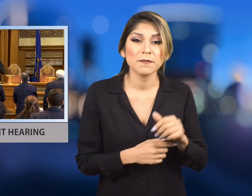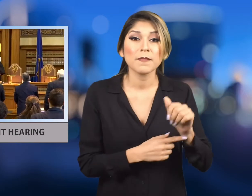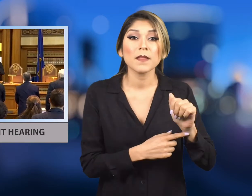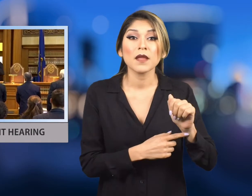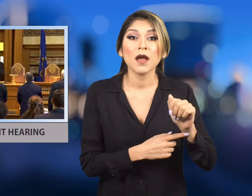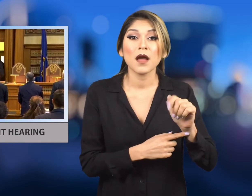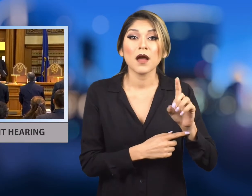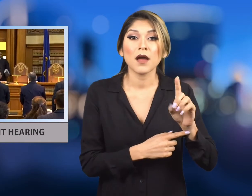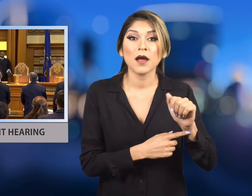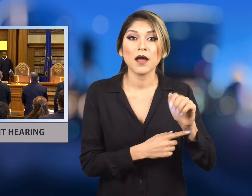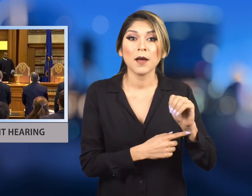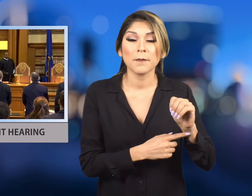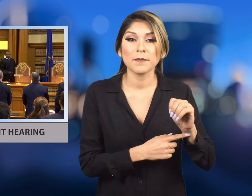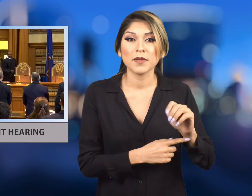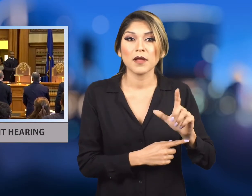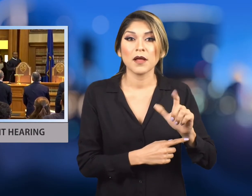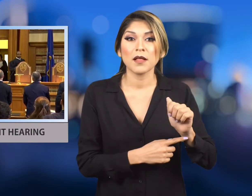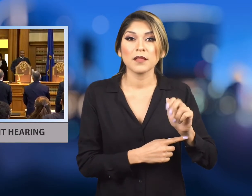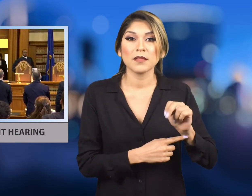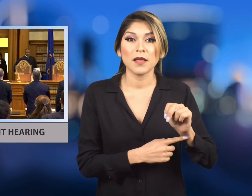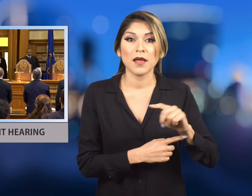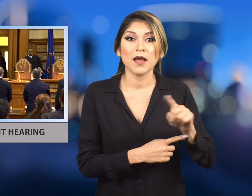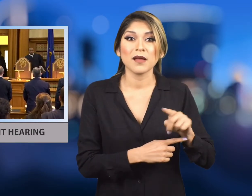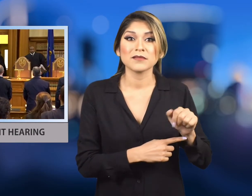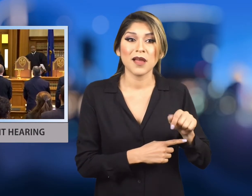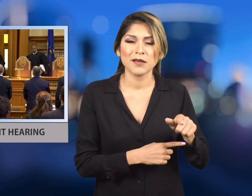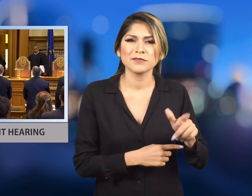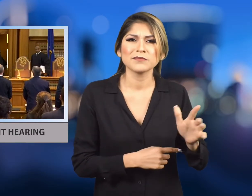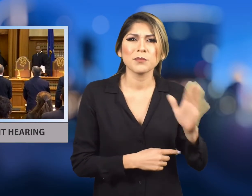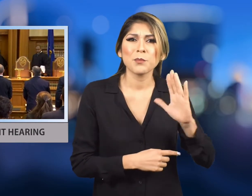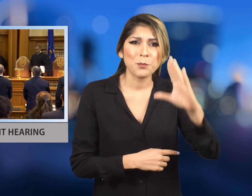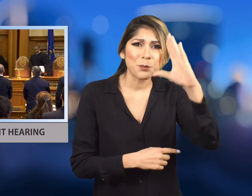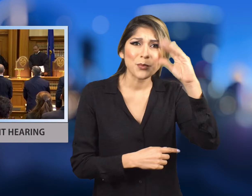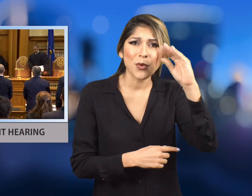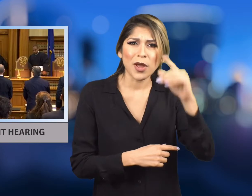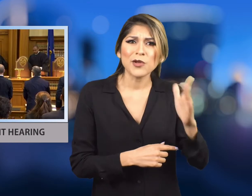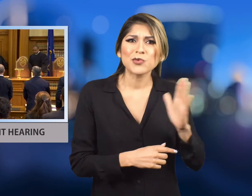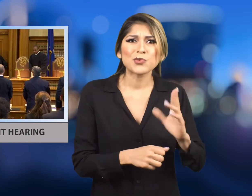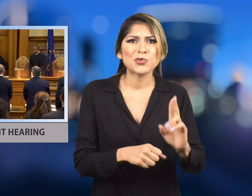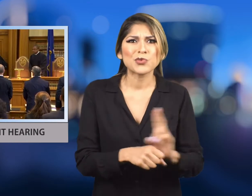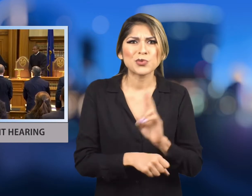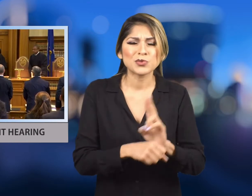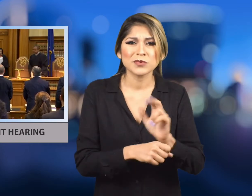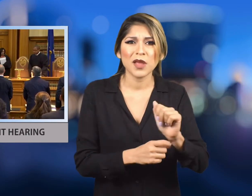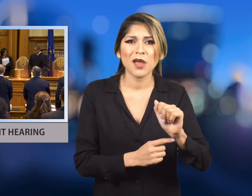Adam Lanza used the AR-15